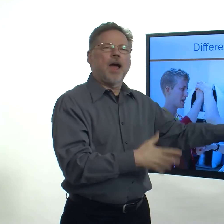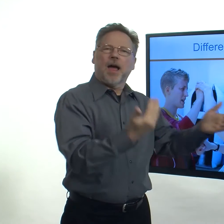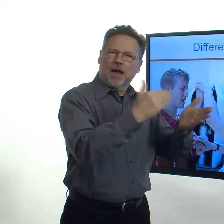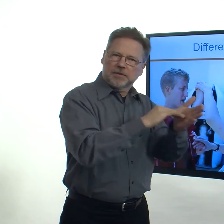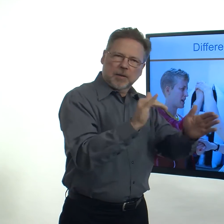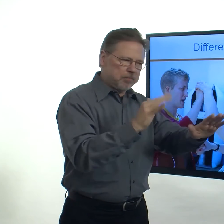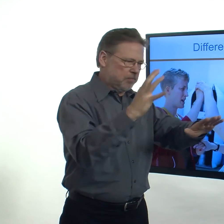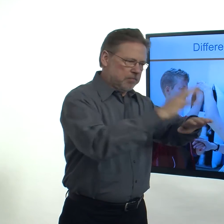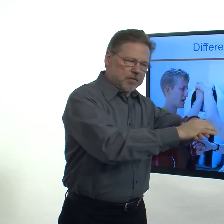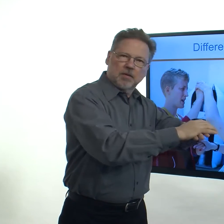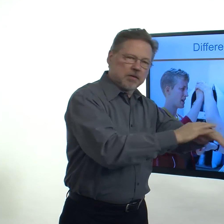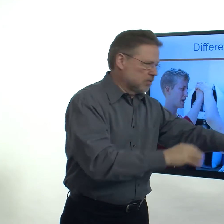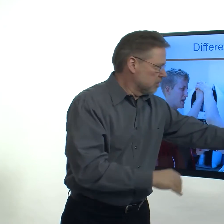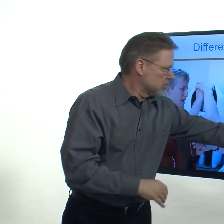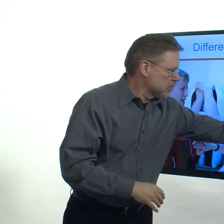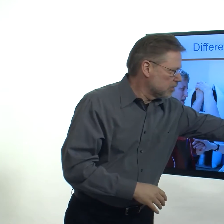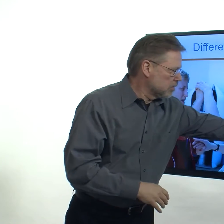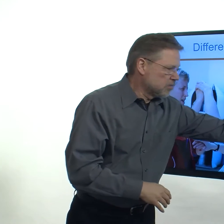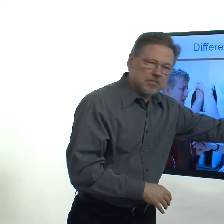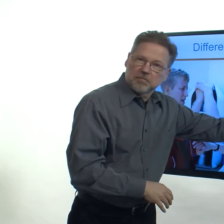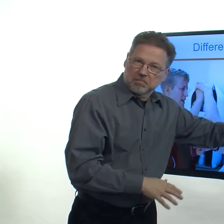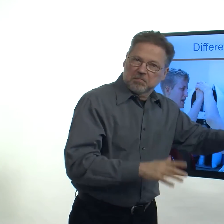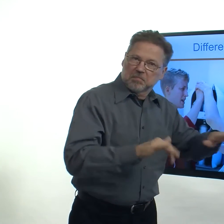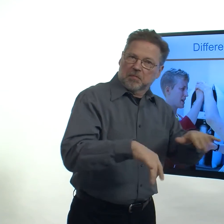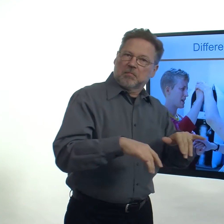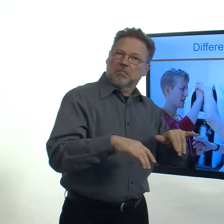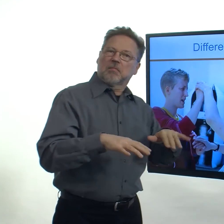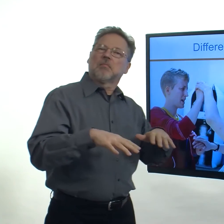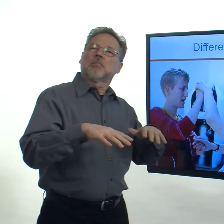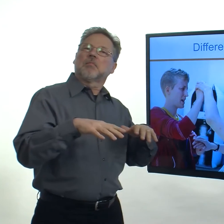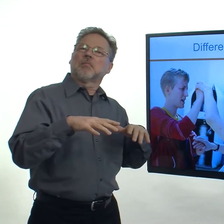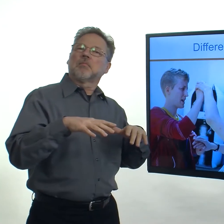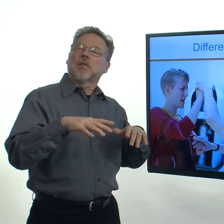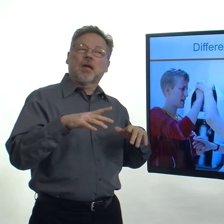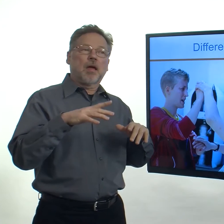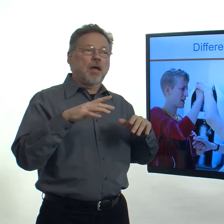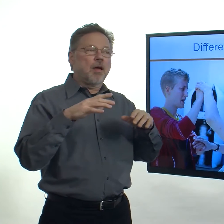Again, the DeafBlind person’s hands are on top of their interlocutor’s hands.